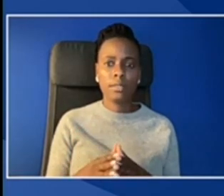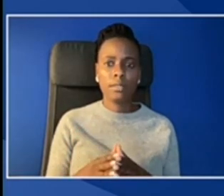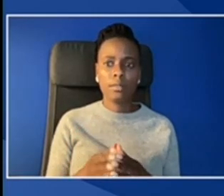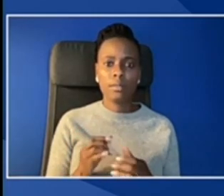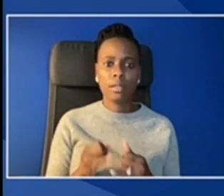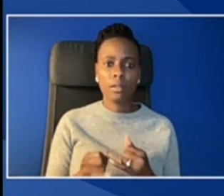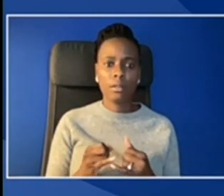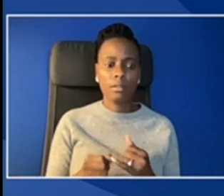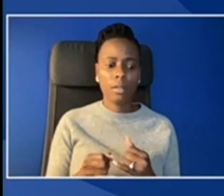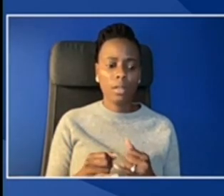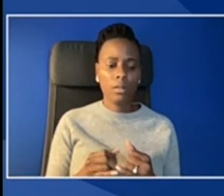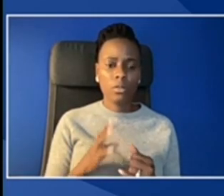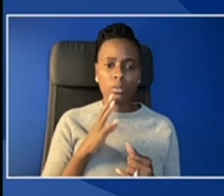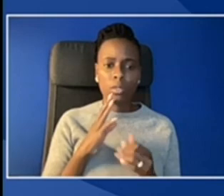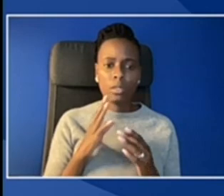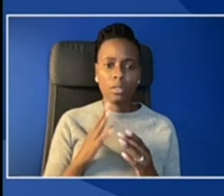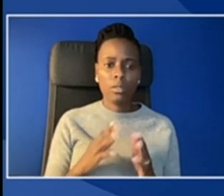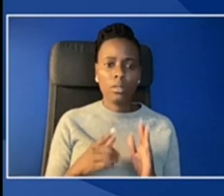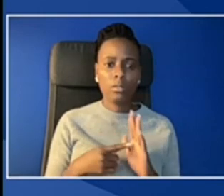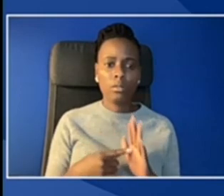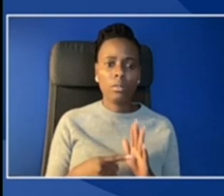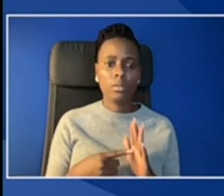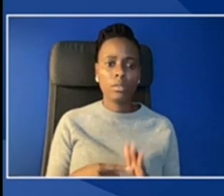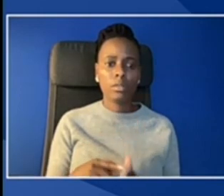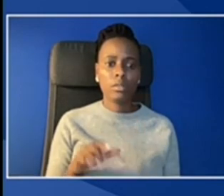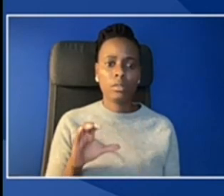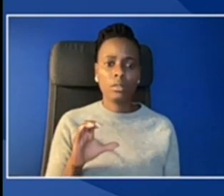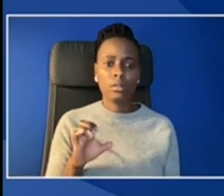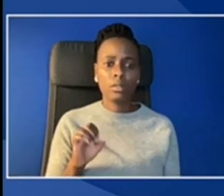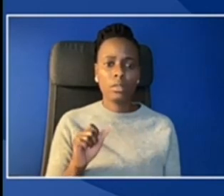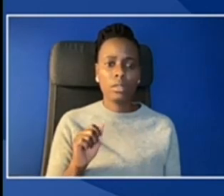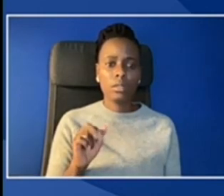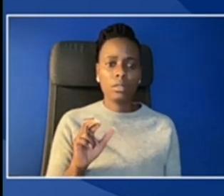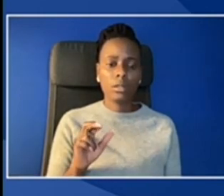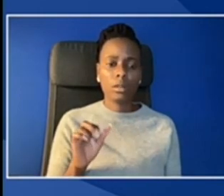And that's Representative César Aguilar, who represents Arizona's 26th District.